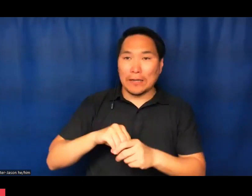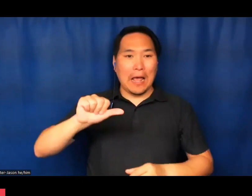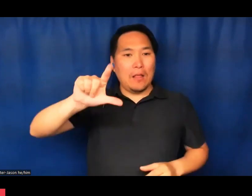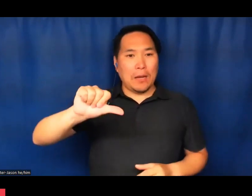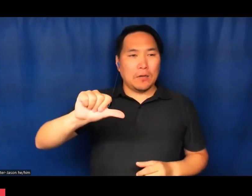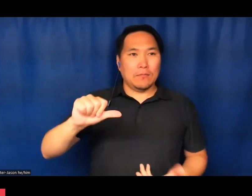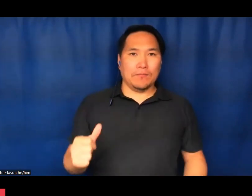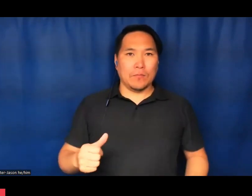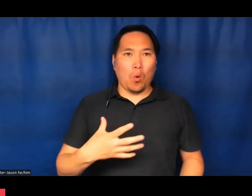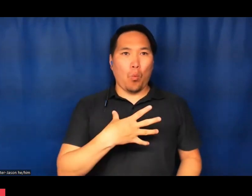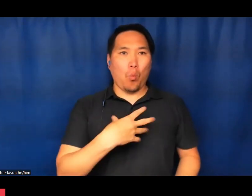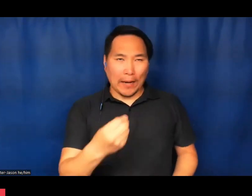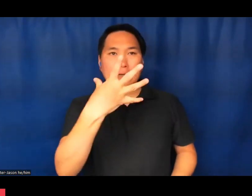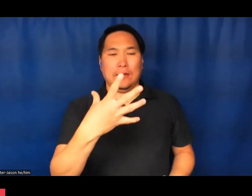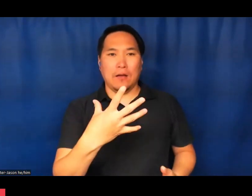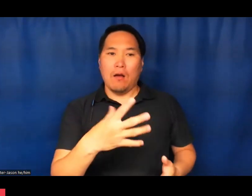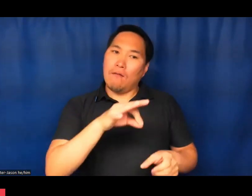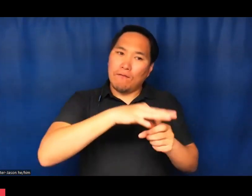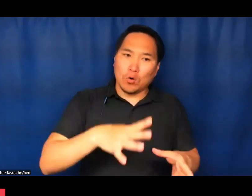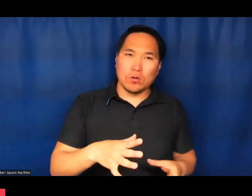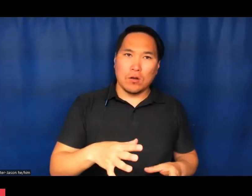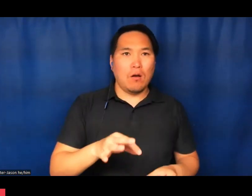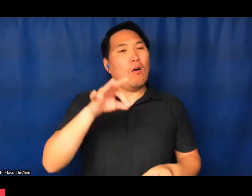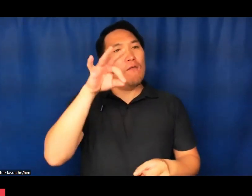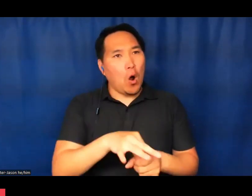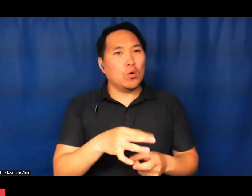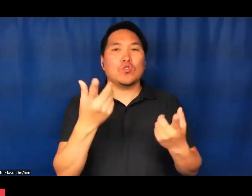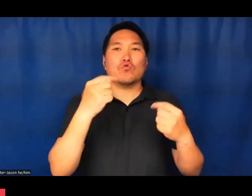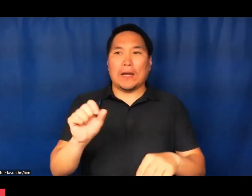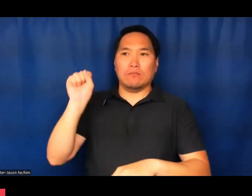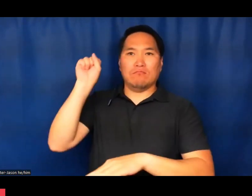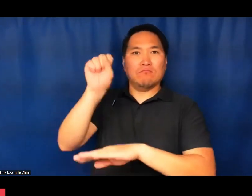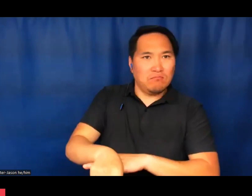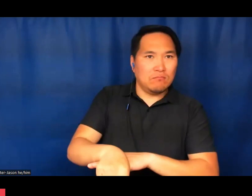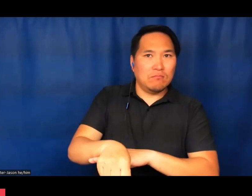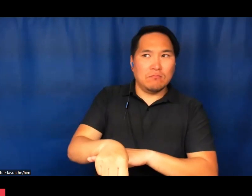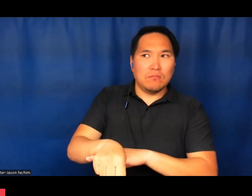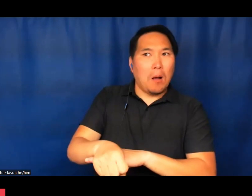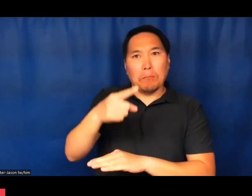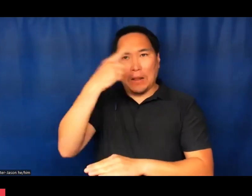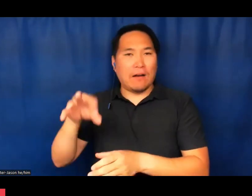that white voters there vote in a way to defeat the candidate of choice of Black voters.